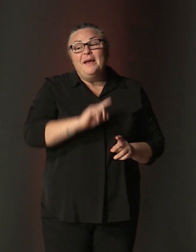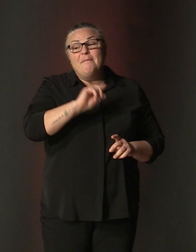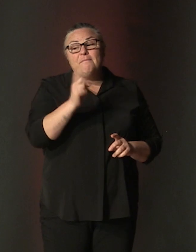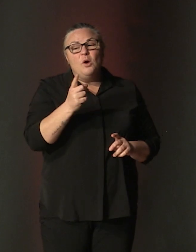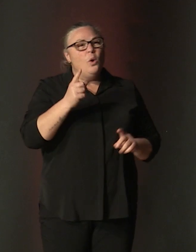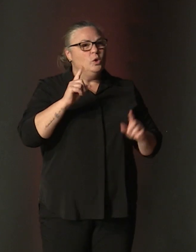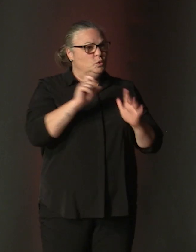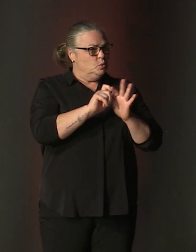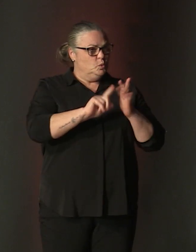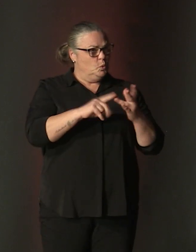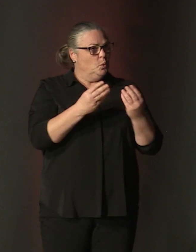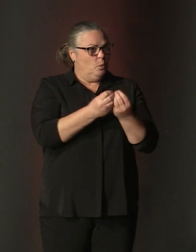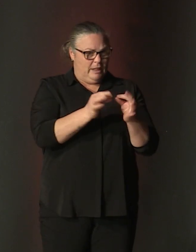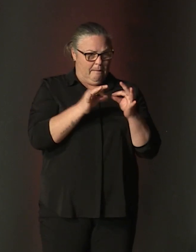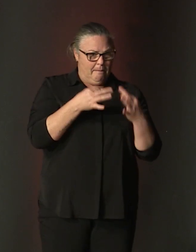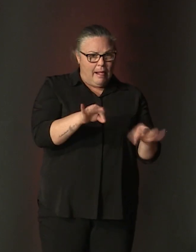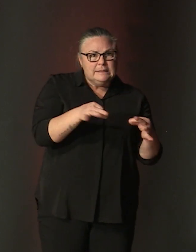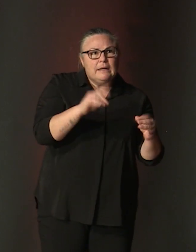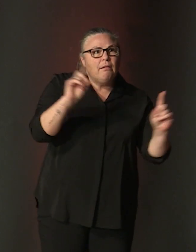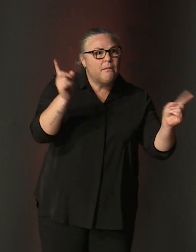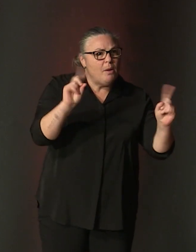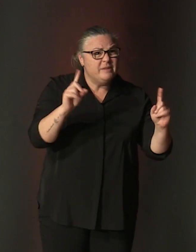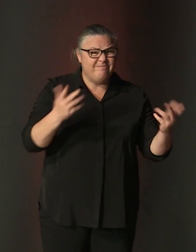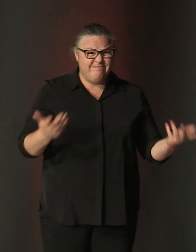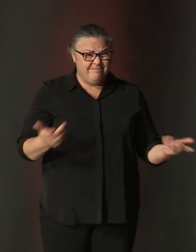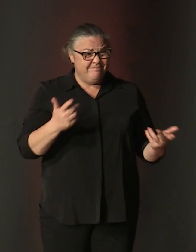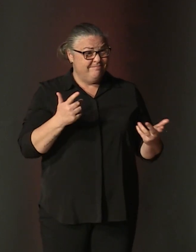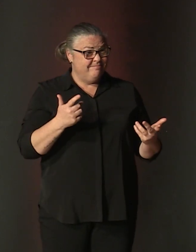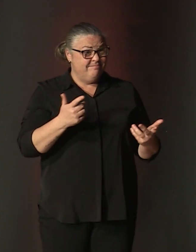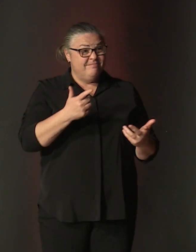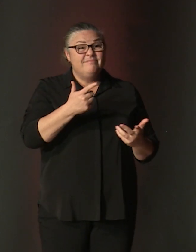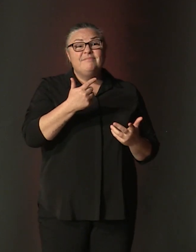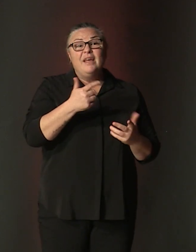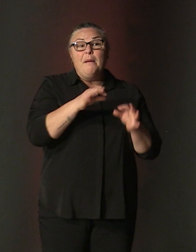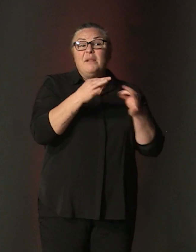to reach the end of its life, and to be disposed off as plastic waste.